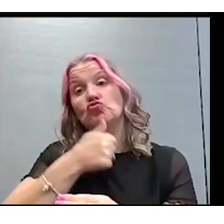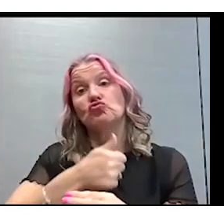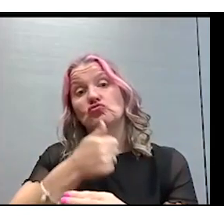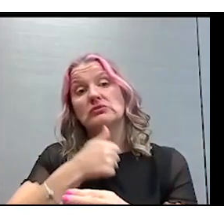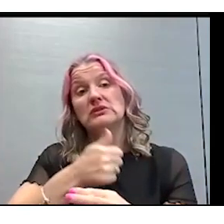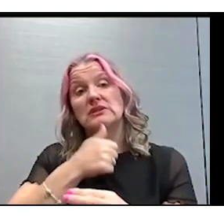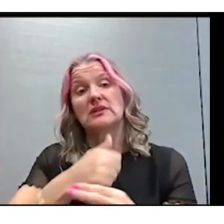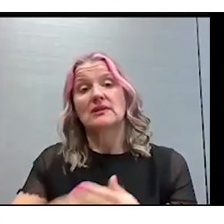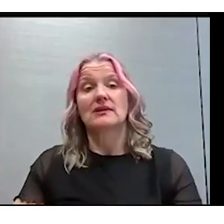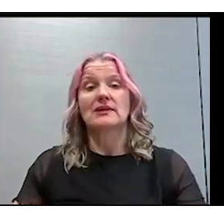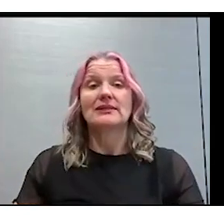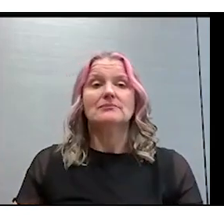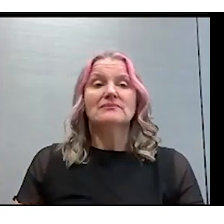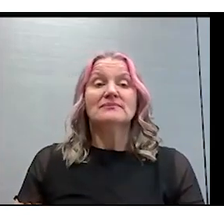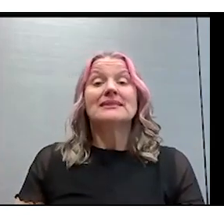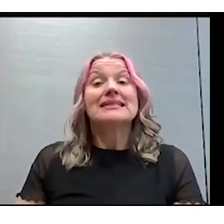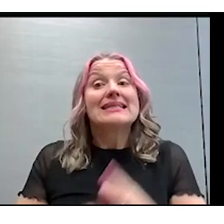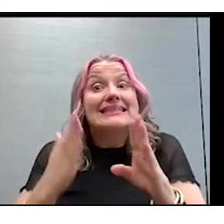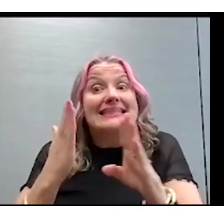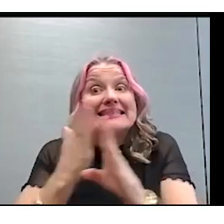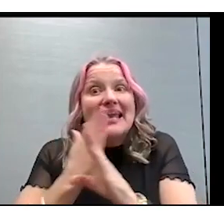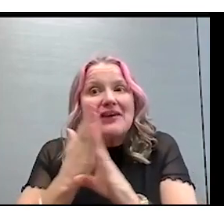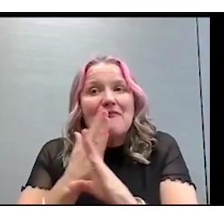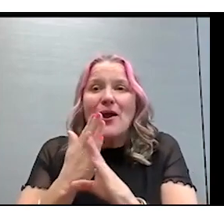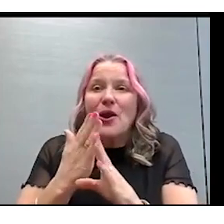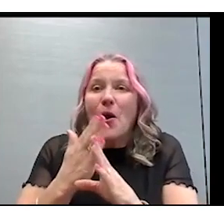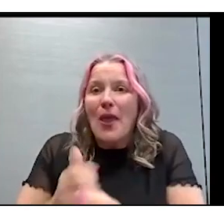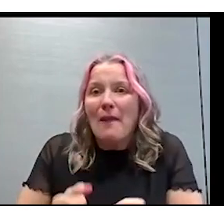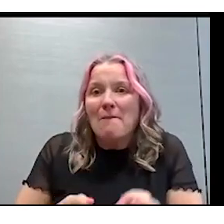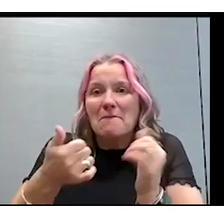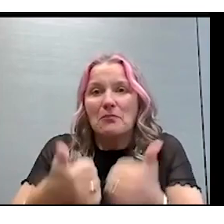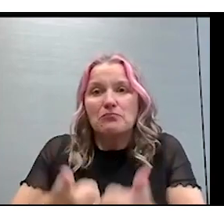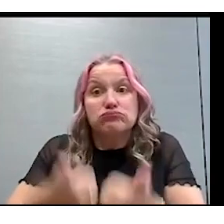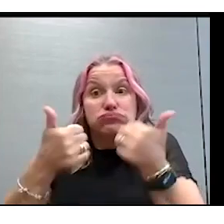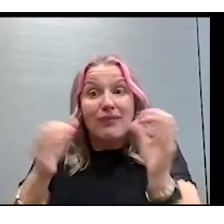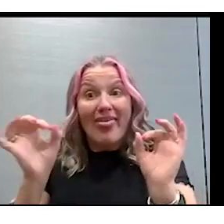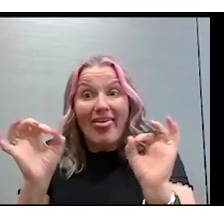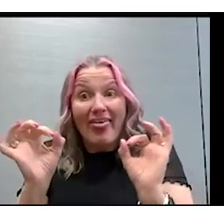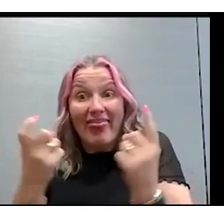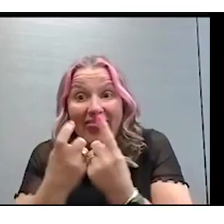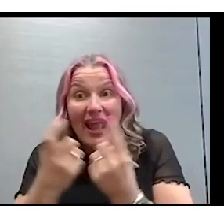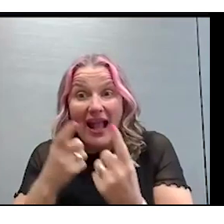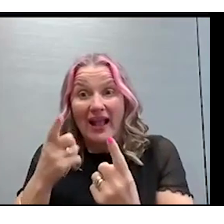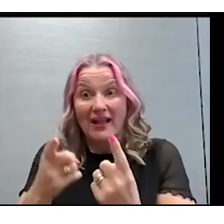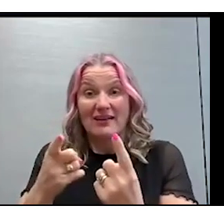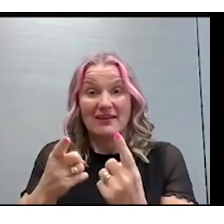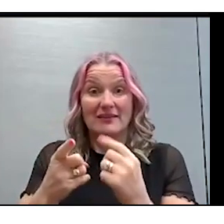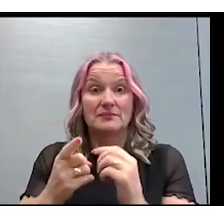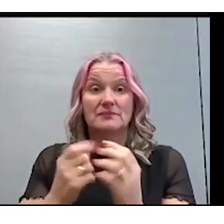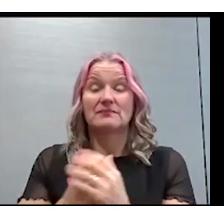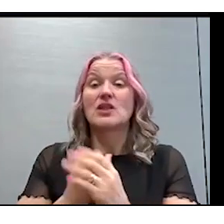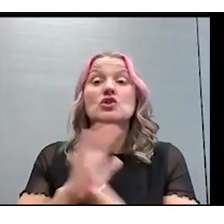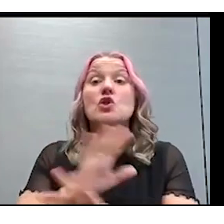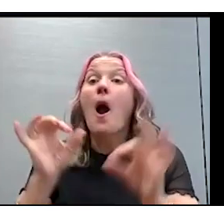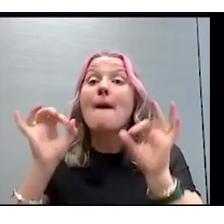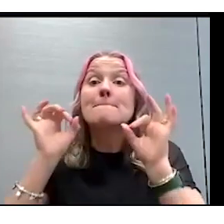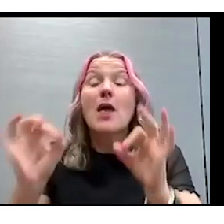Now, the secret with about these techniques, there is no such thing as a perfect technique.